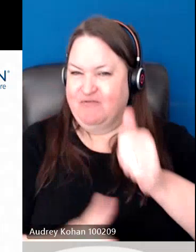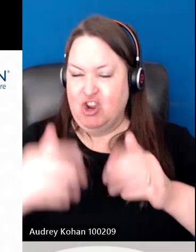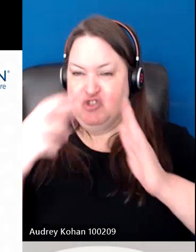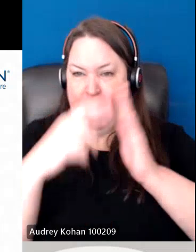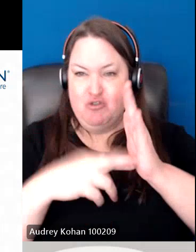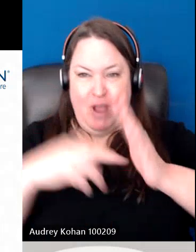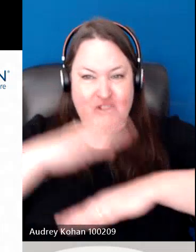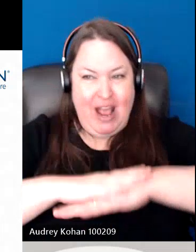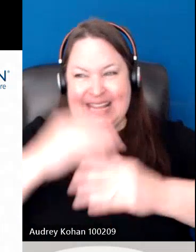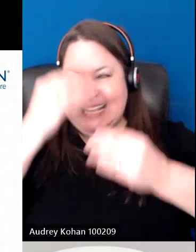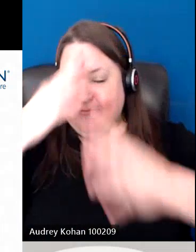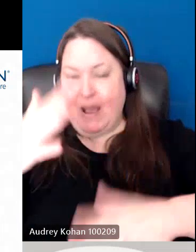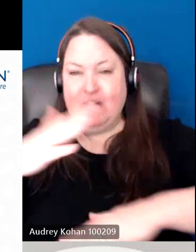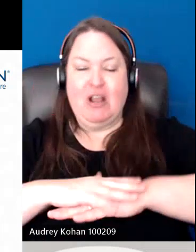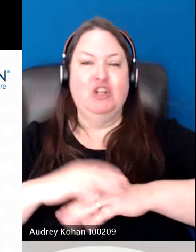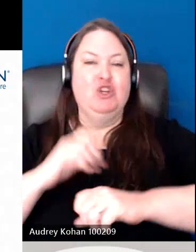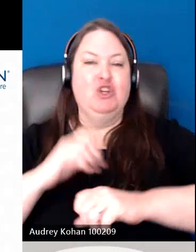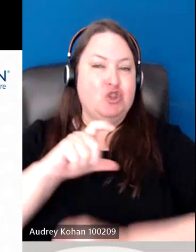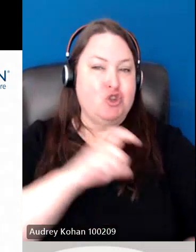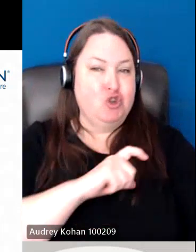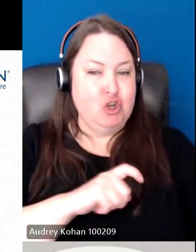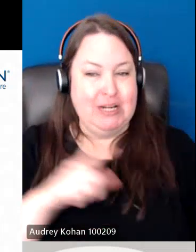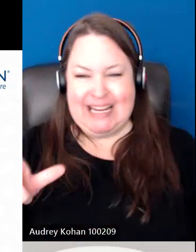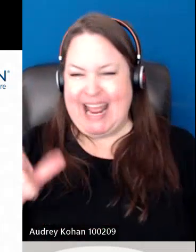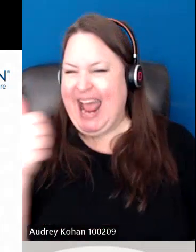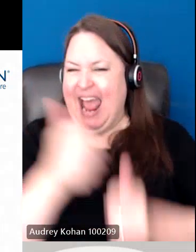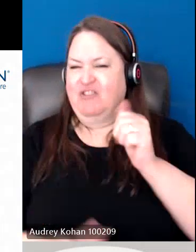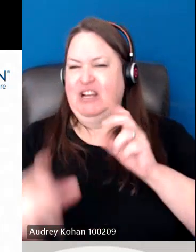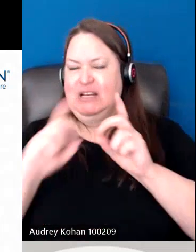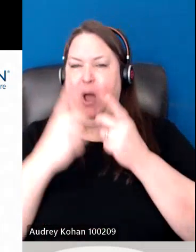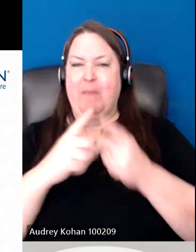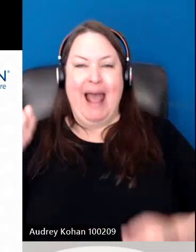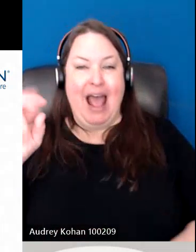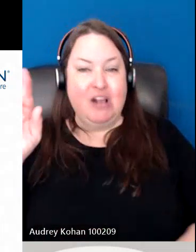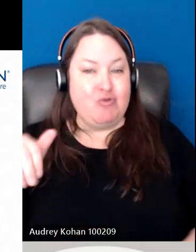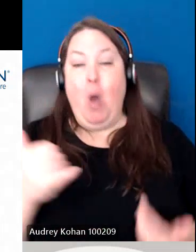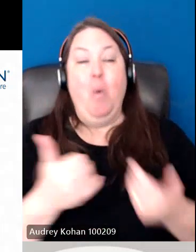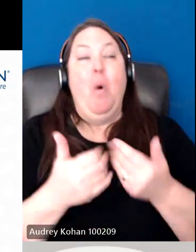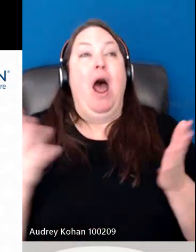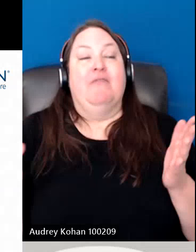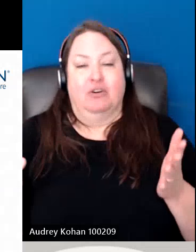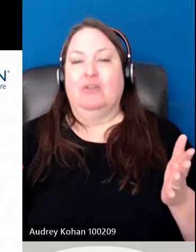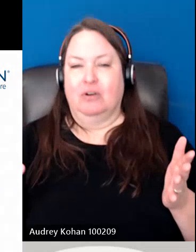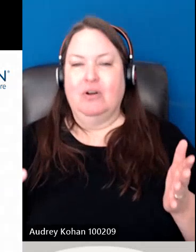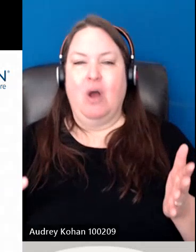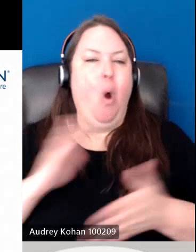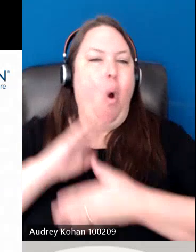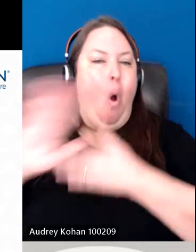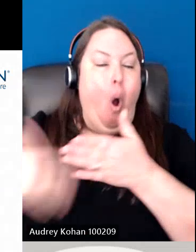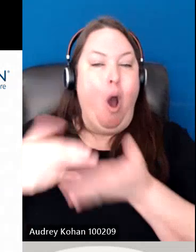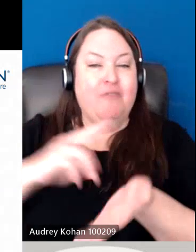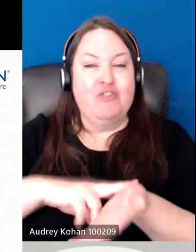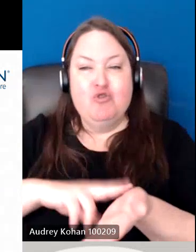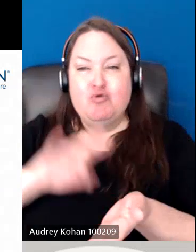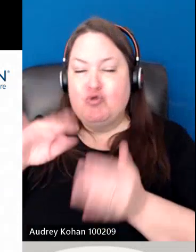information desk security every Department x-ray whatever it is and of the nursing units is really